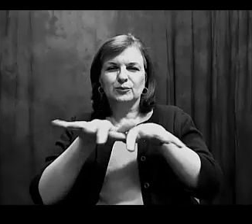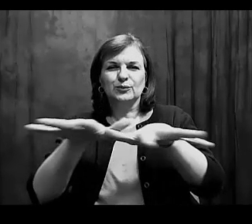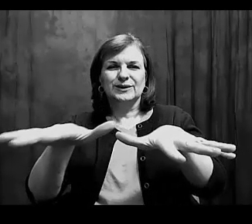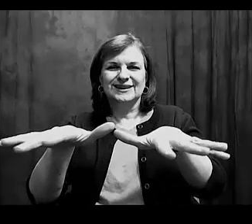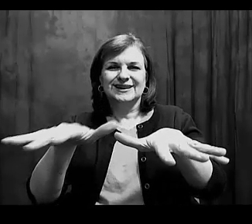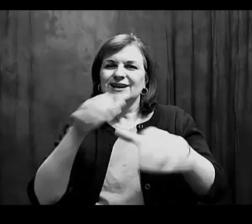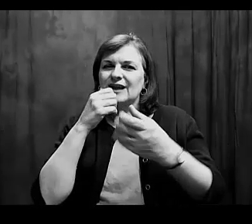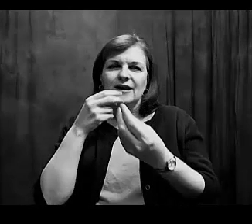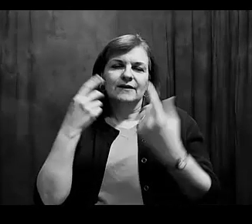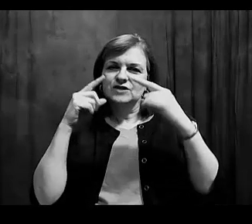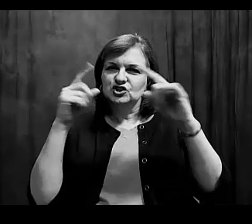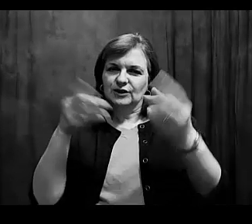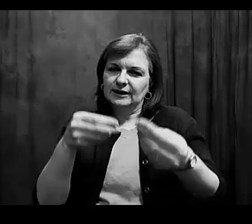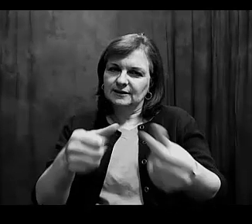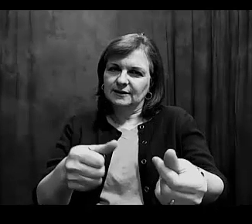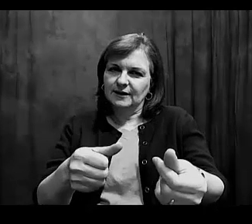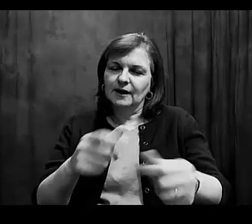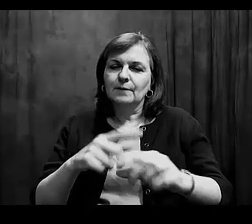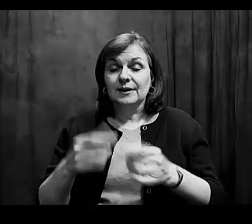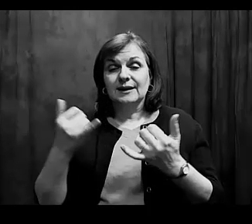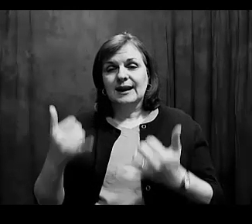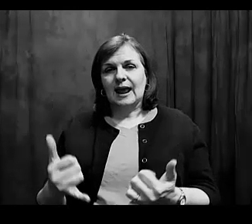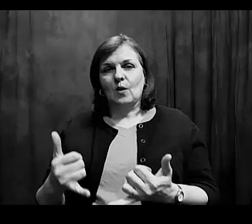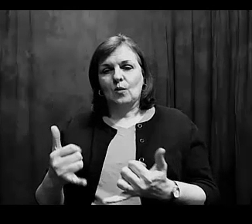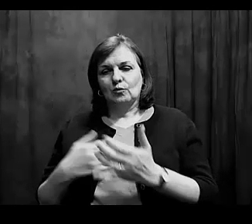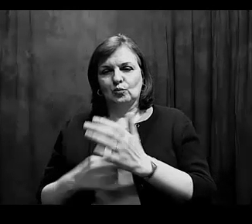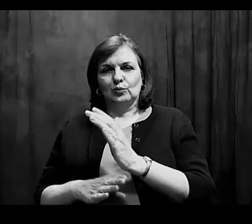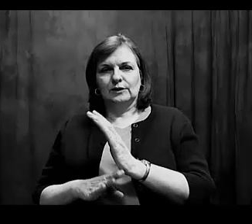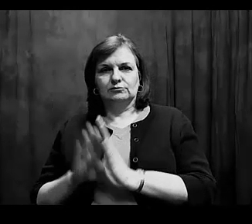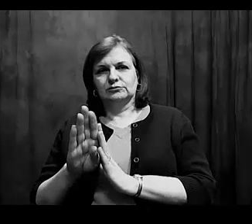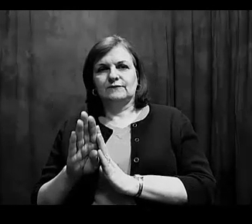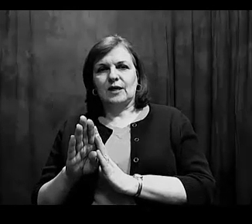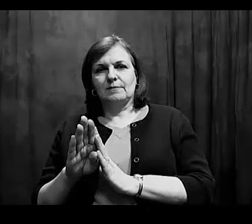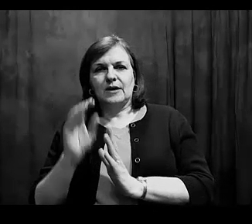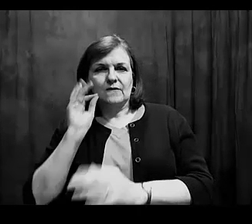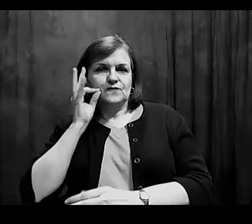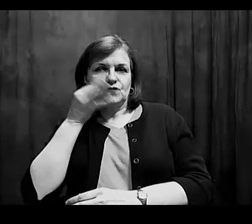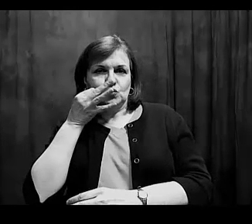now we can develop things -- these fruits and particular seed dispersal